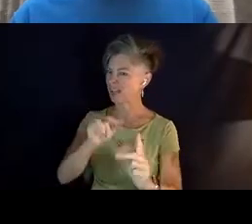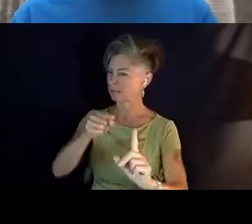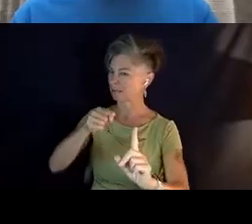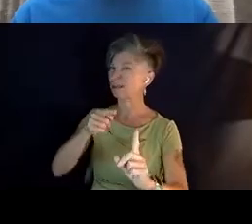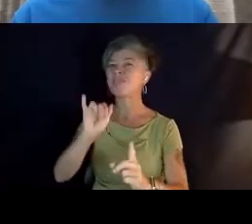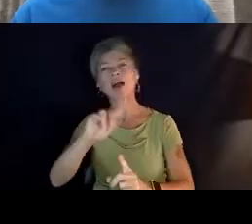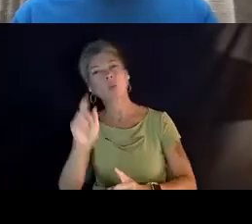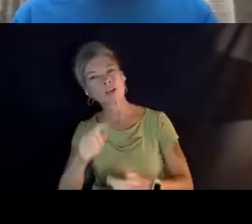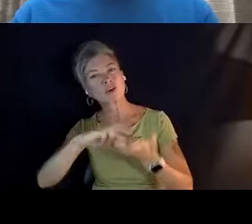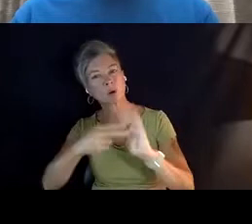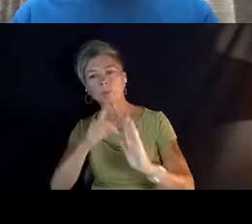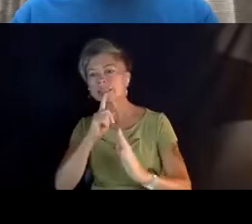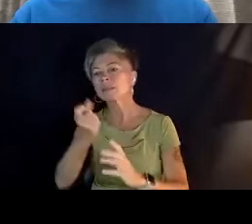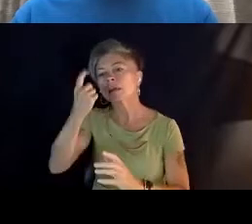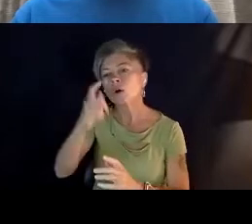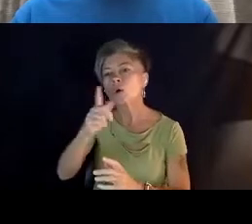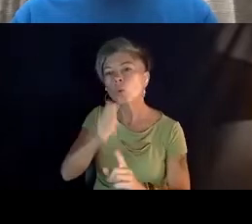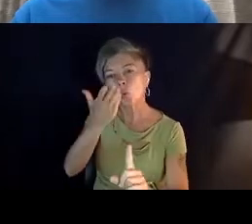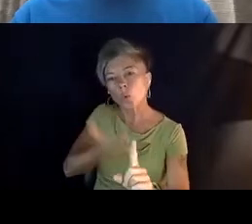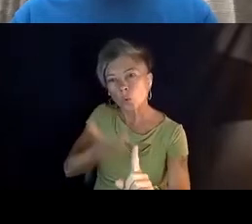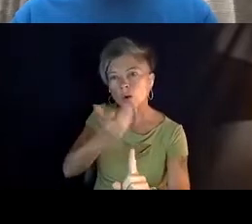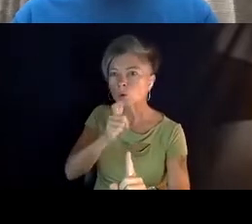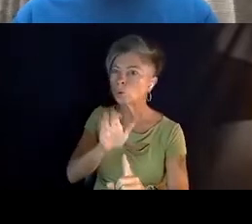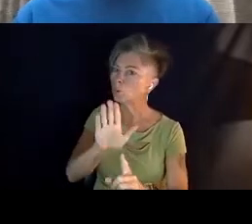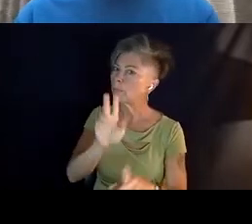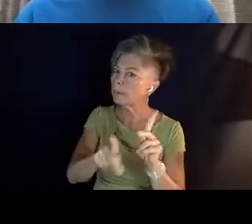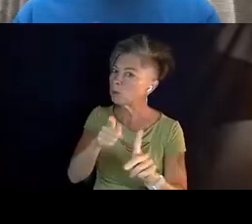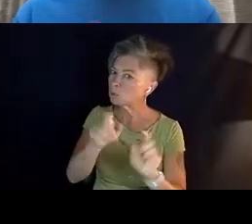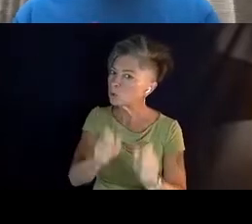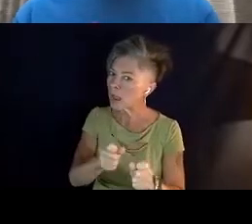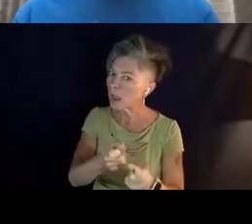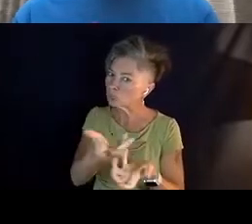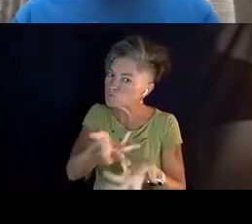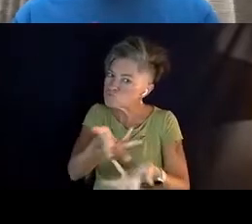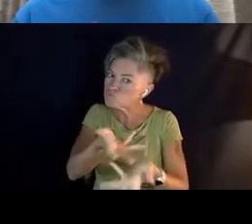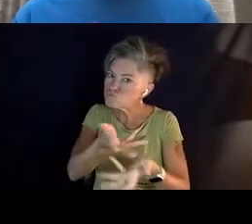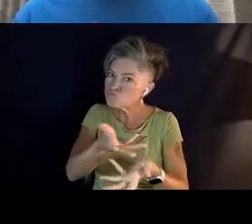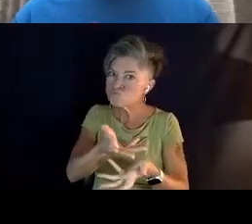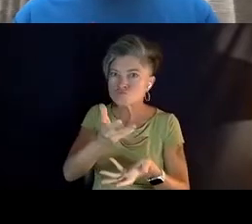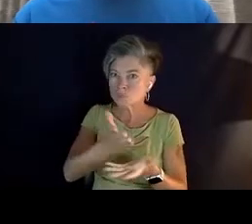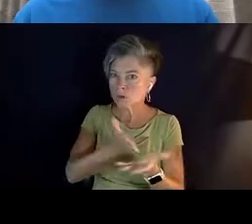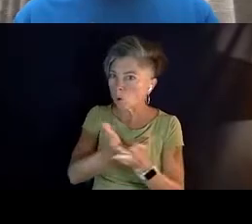who's in your life and who are your touchstones. And then if you've ever taken HRT in the past,